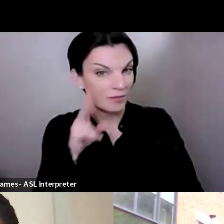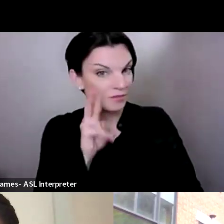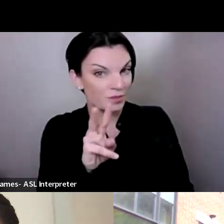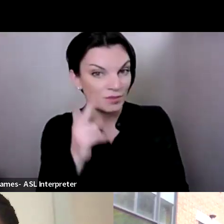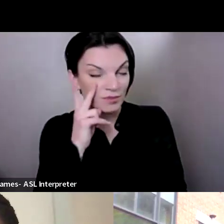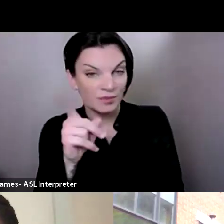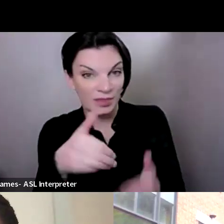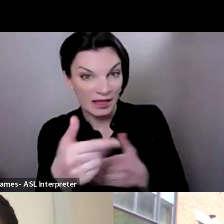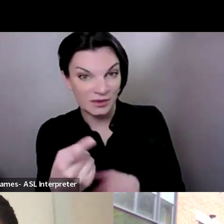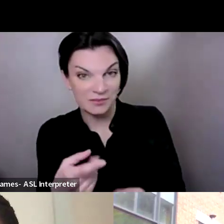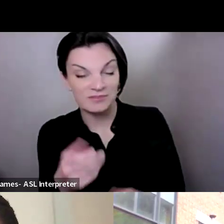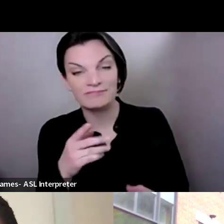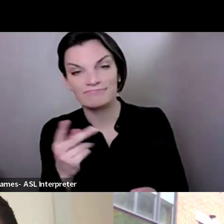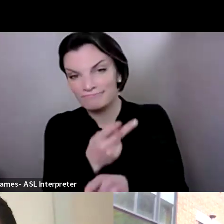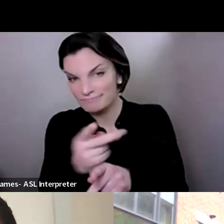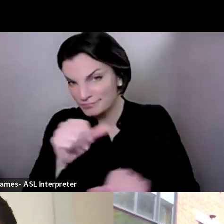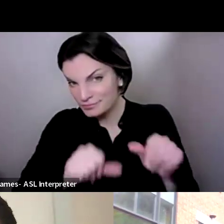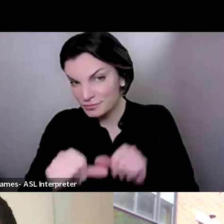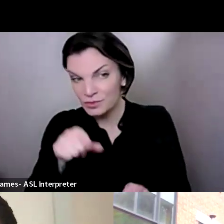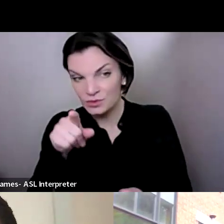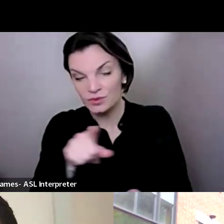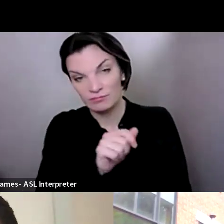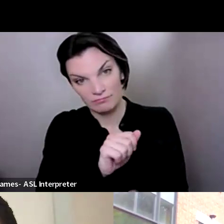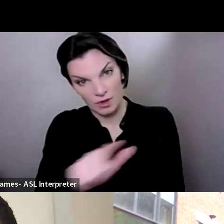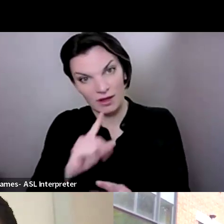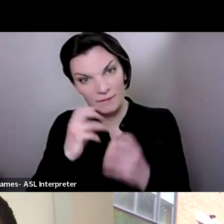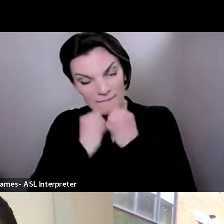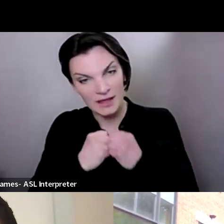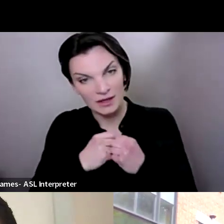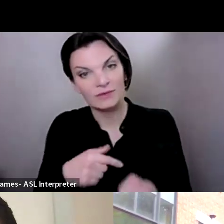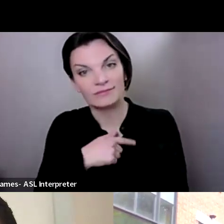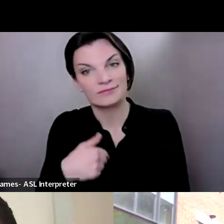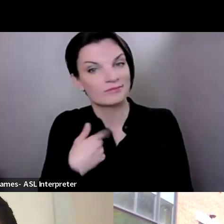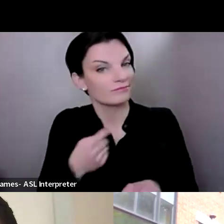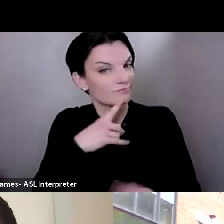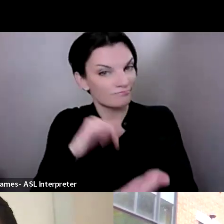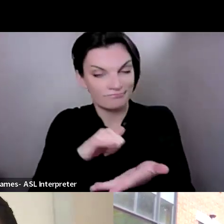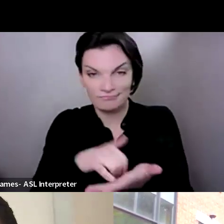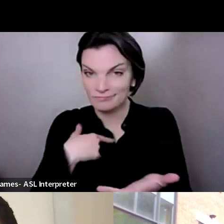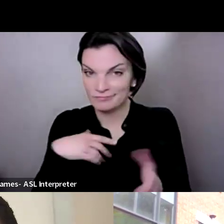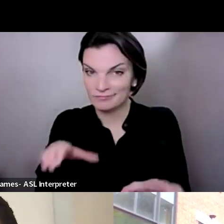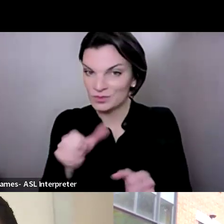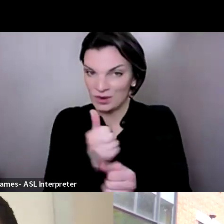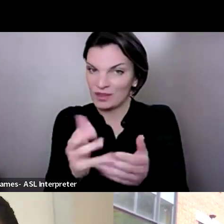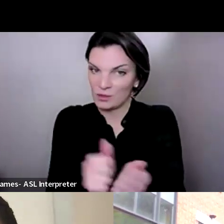one. Take care of each other, you all matter, and we cannot do anything we do without all of us. Thank you.